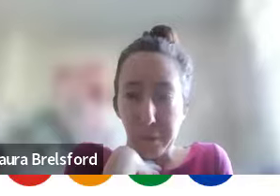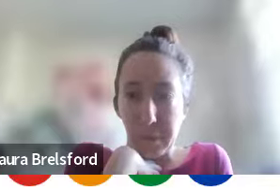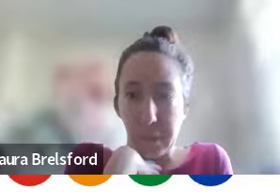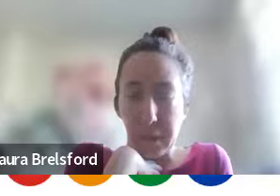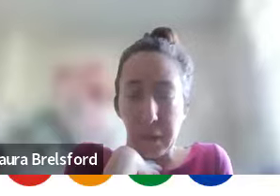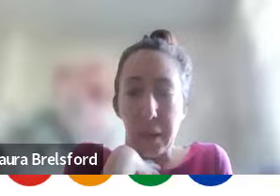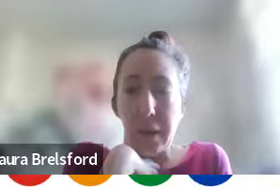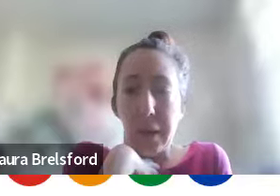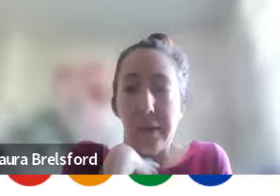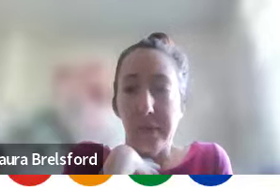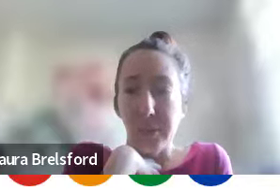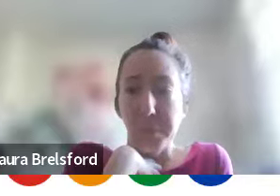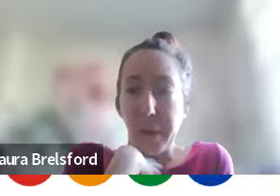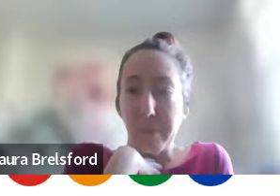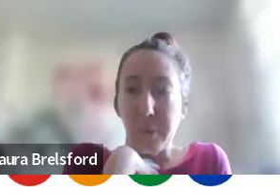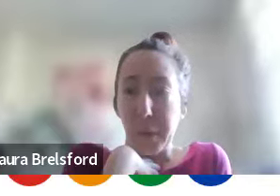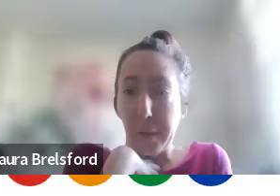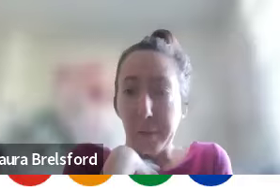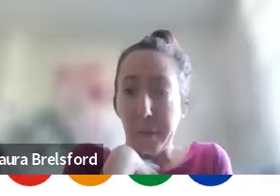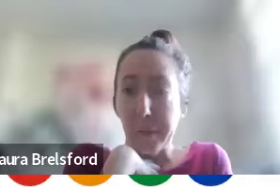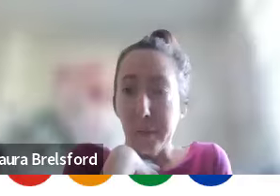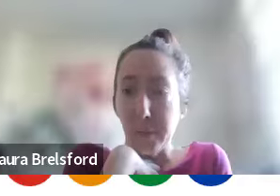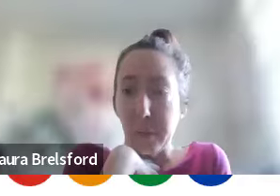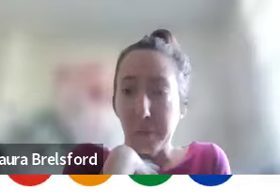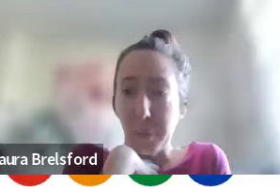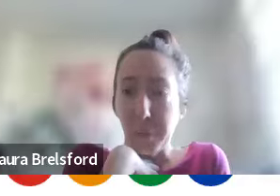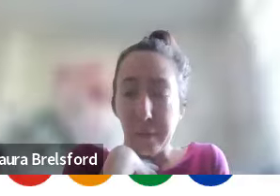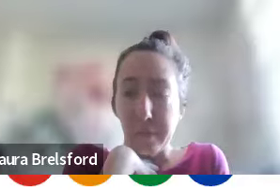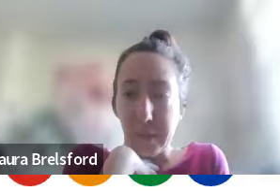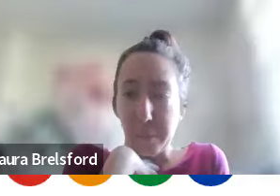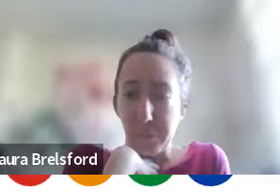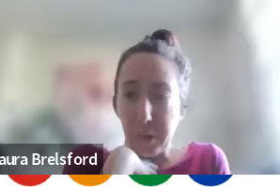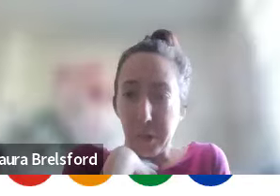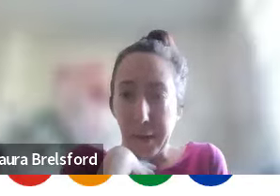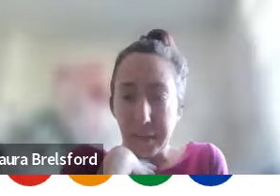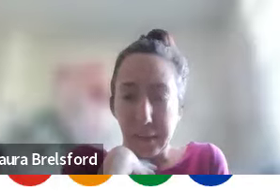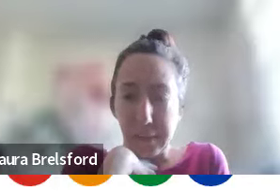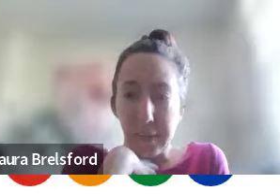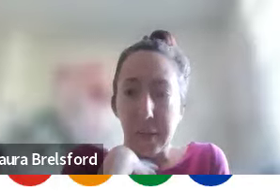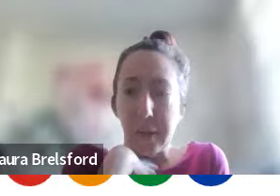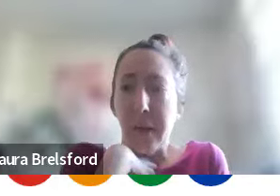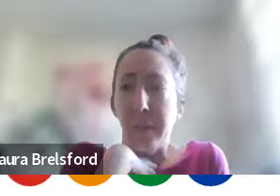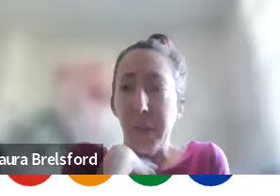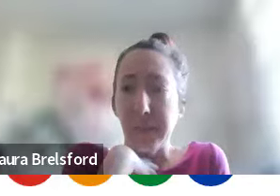AT IS WHETHER OR NOT LEVEL BOARDING IS AVAILABLE AT THE STATION.